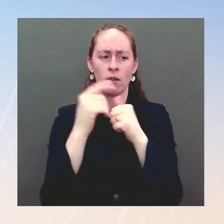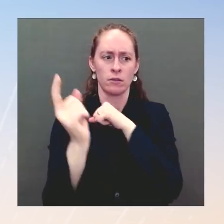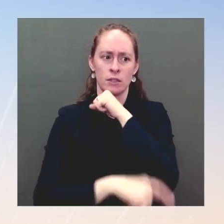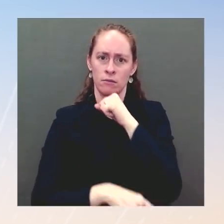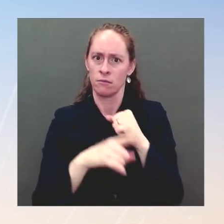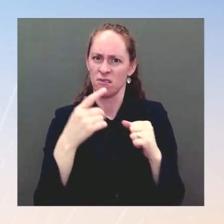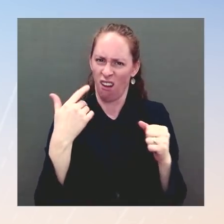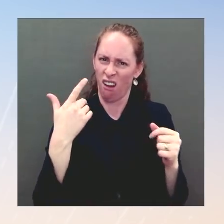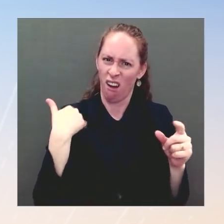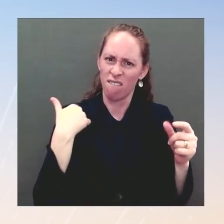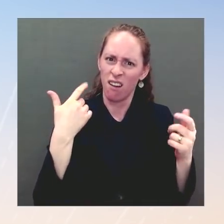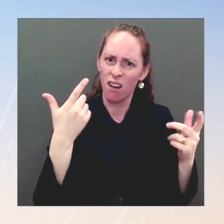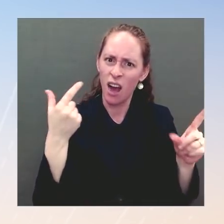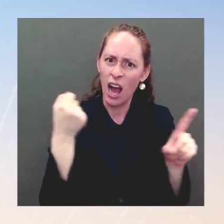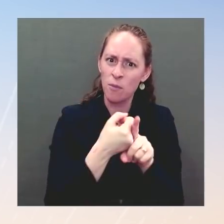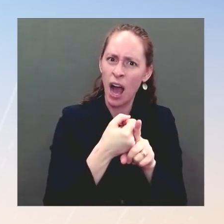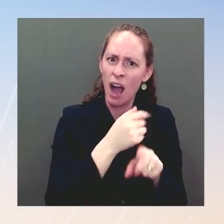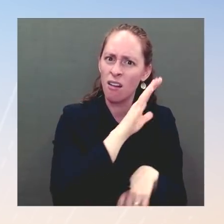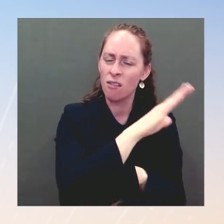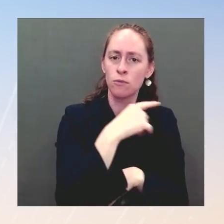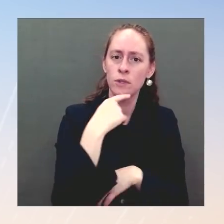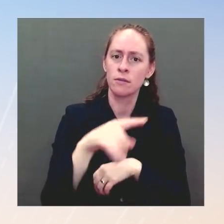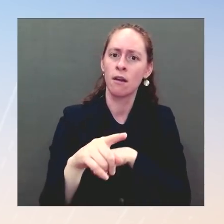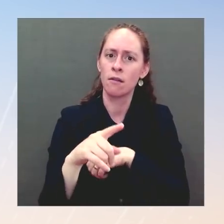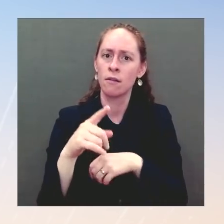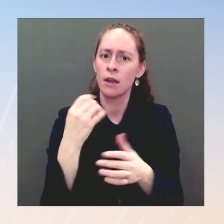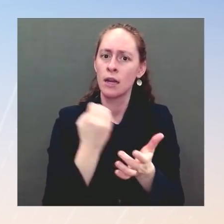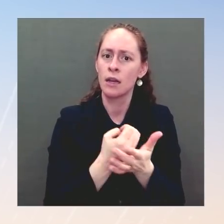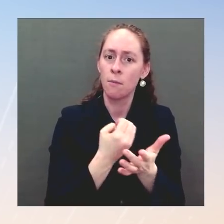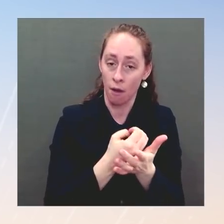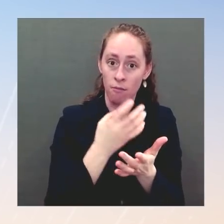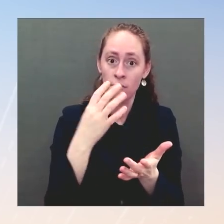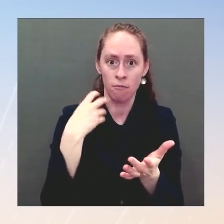So, let me just go through a couple of these points: Borrowing costs for the Russian government